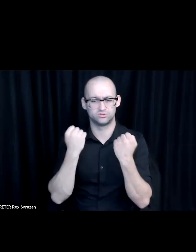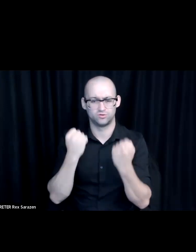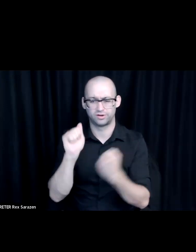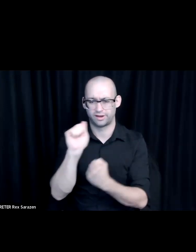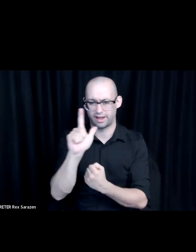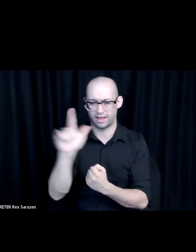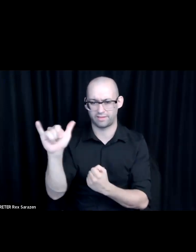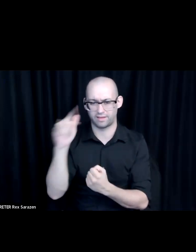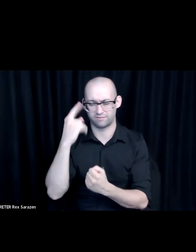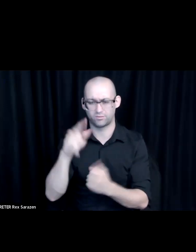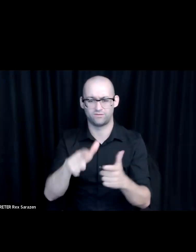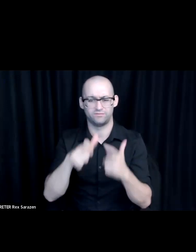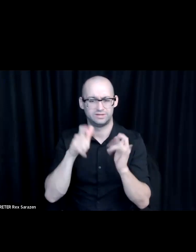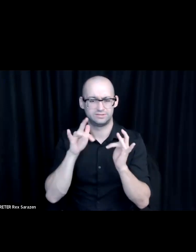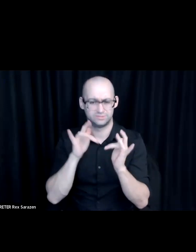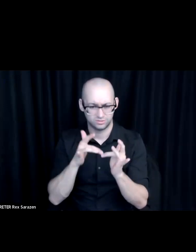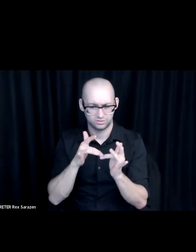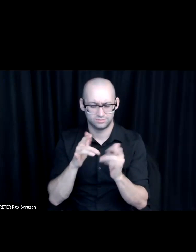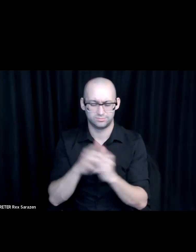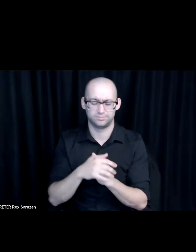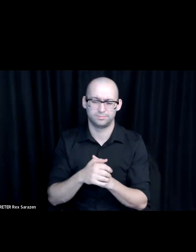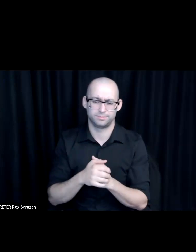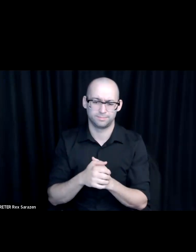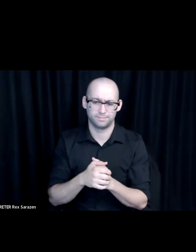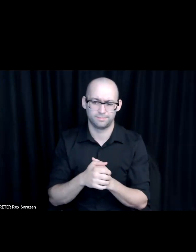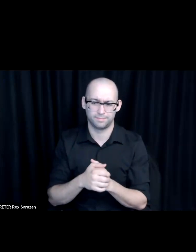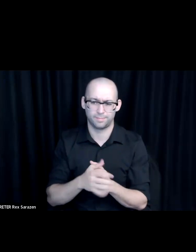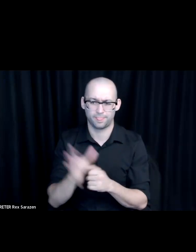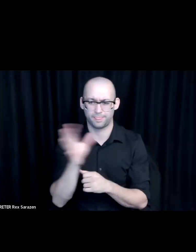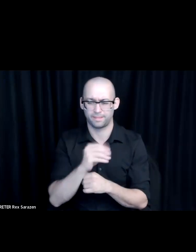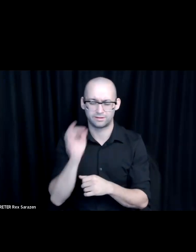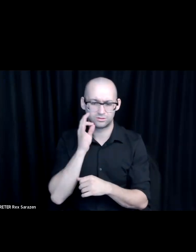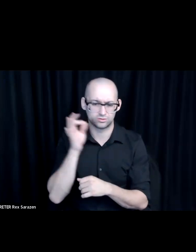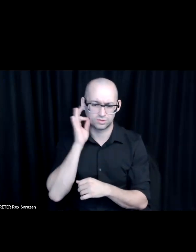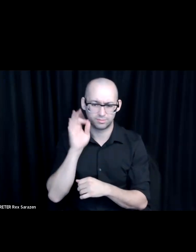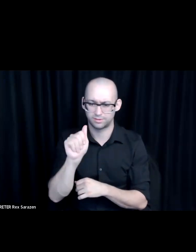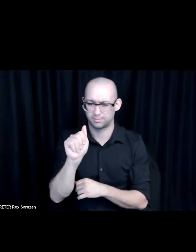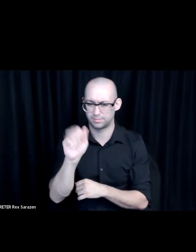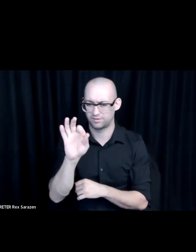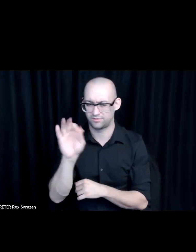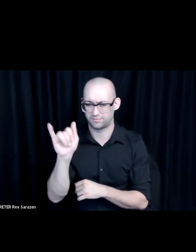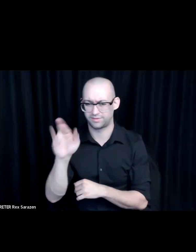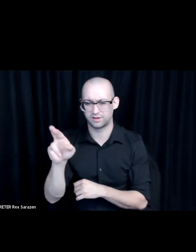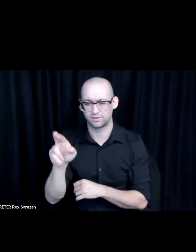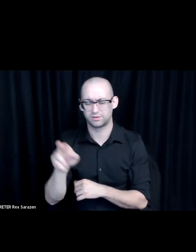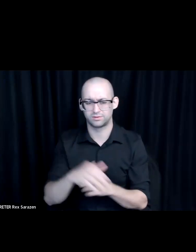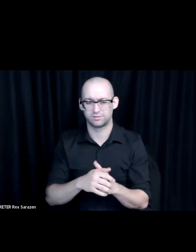broadband and you know, Tribal affairs. You know, both as members of the Broadband Council,